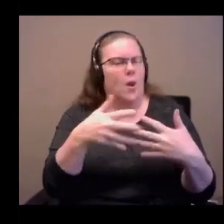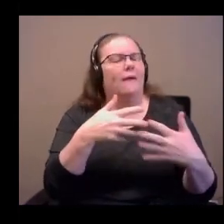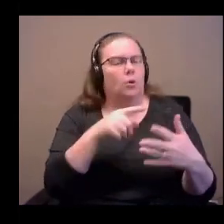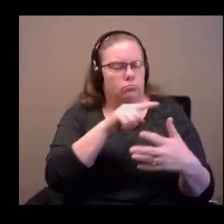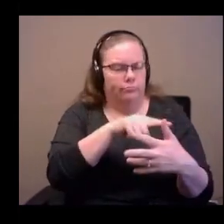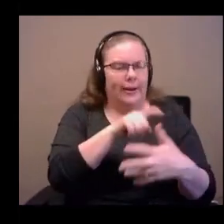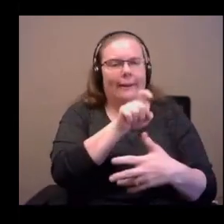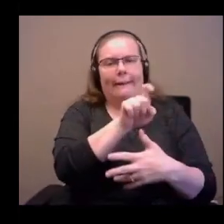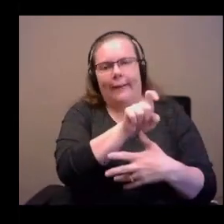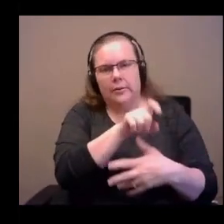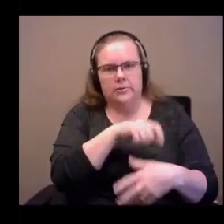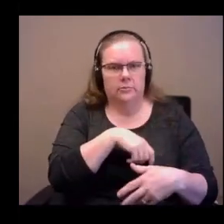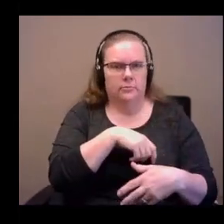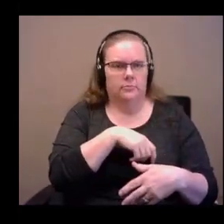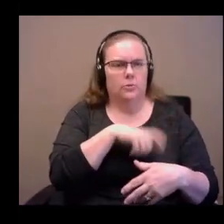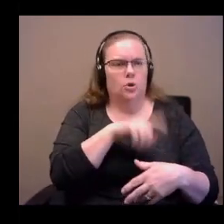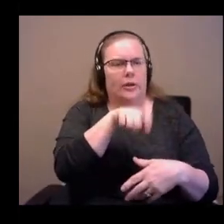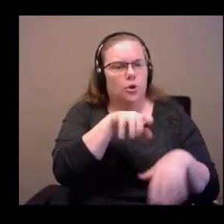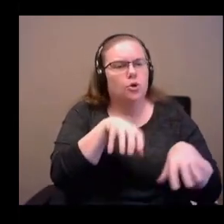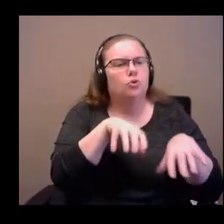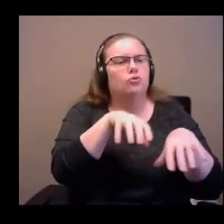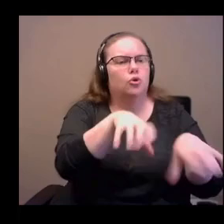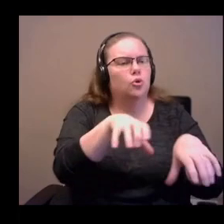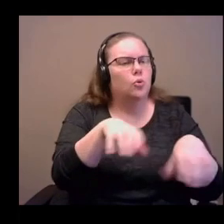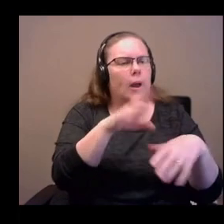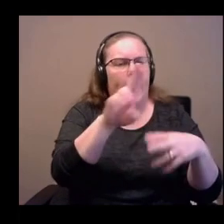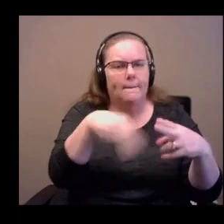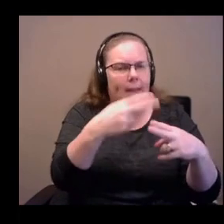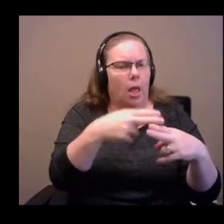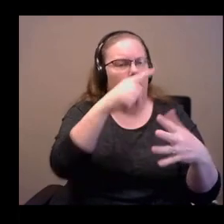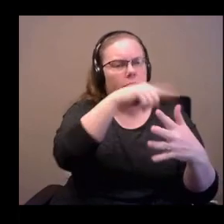take this particular action. You should care about this issue.” Why? Here are a whole bunch